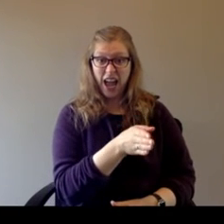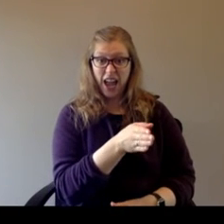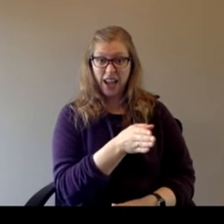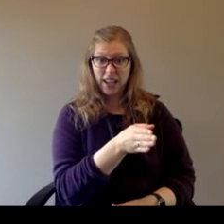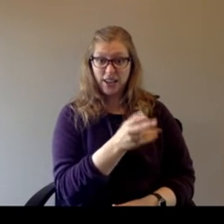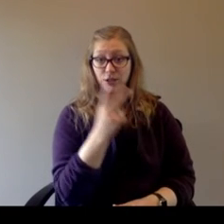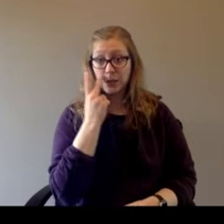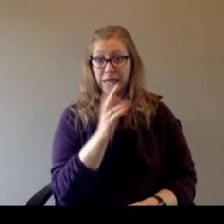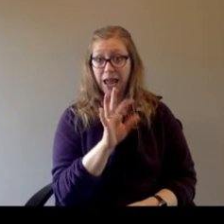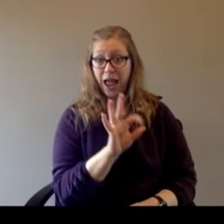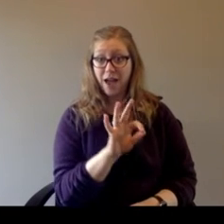it's in both